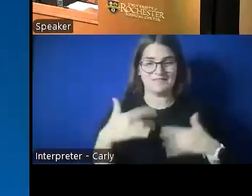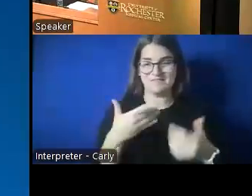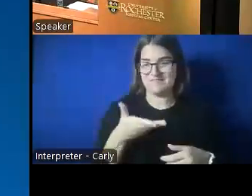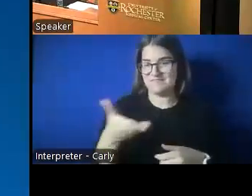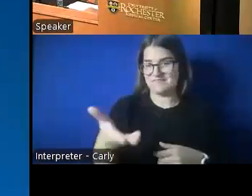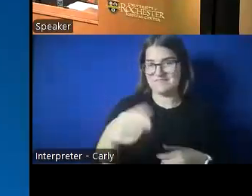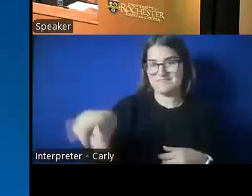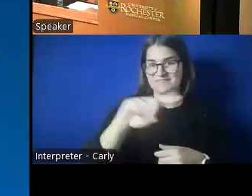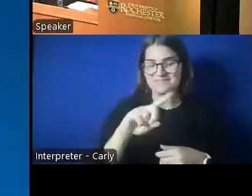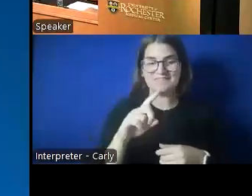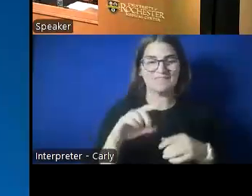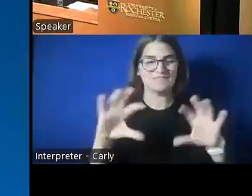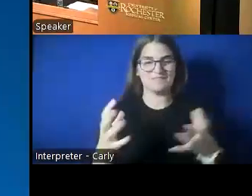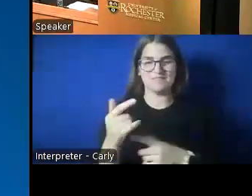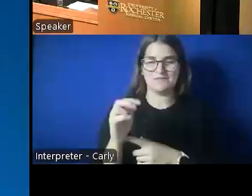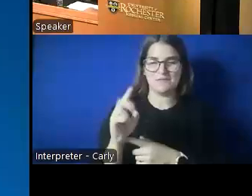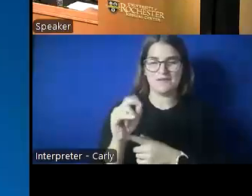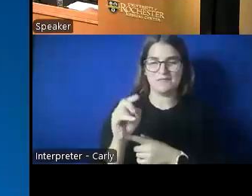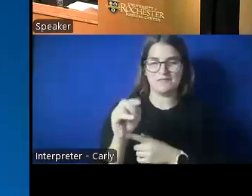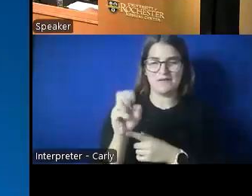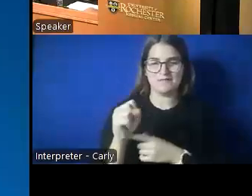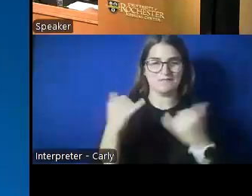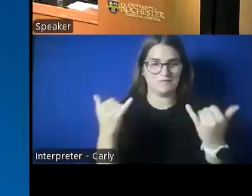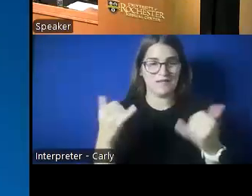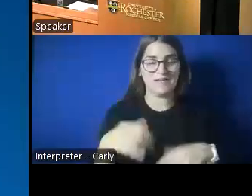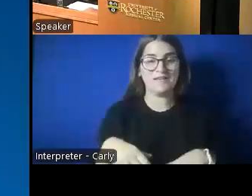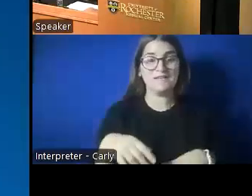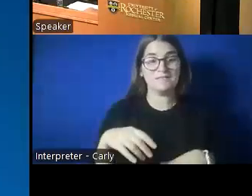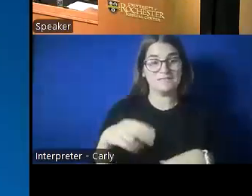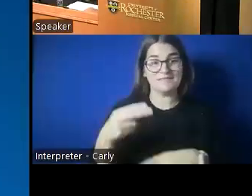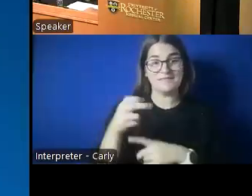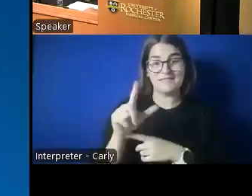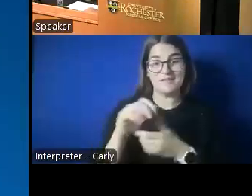soon learn more about the heel collaborative provides a critically important integration